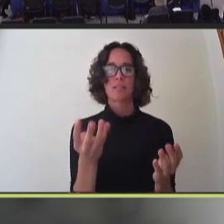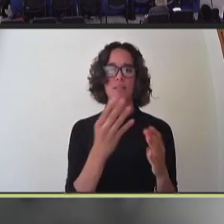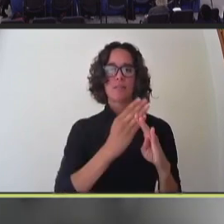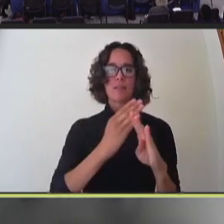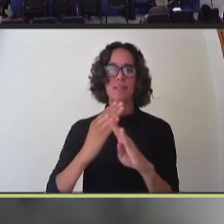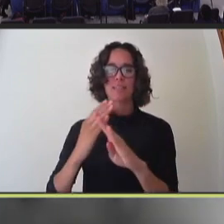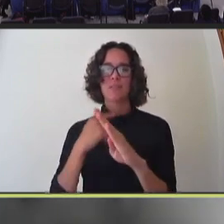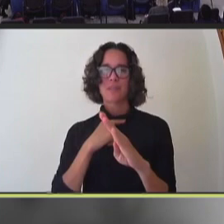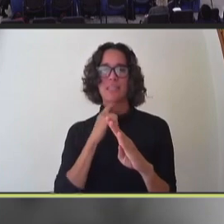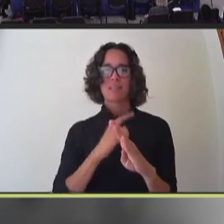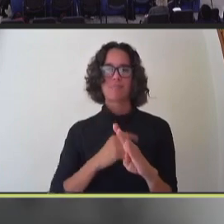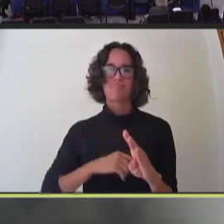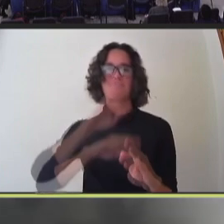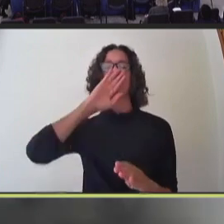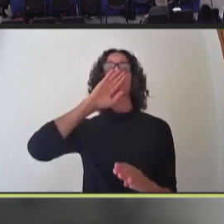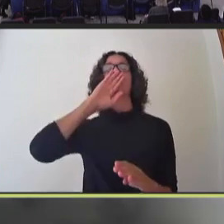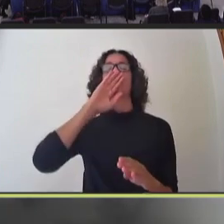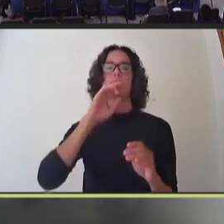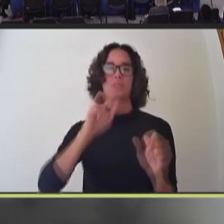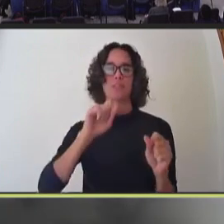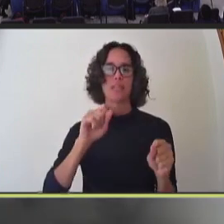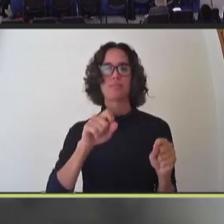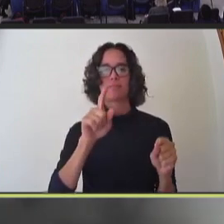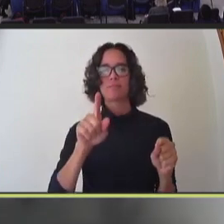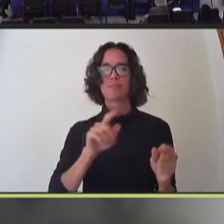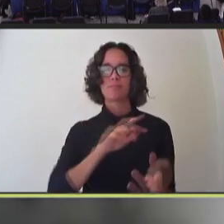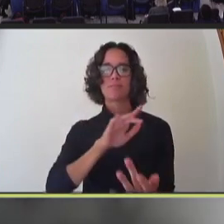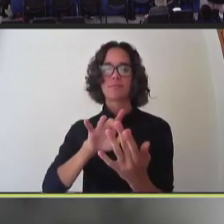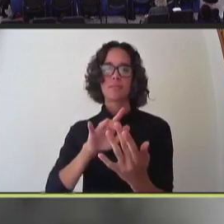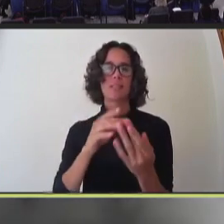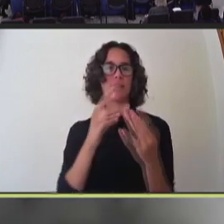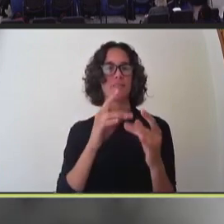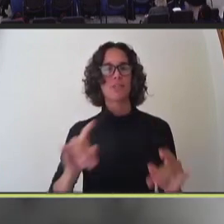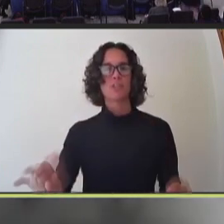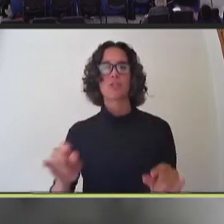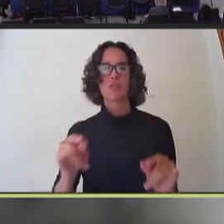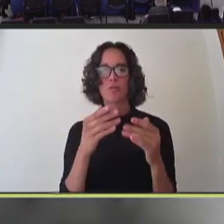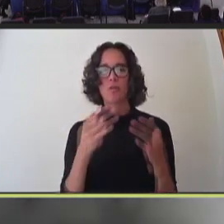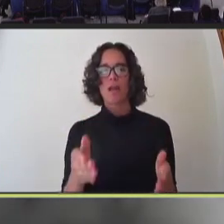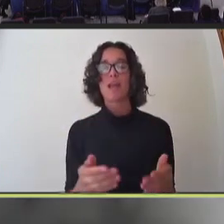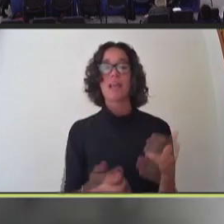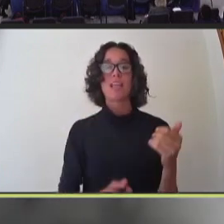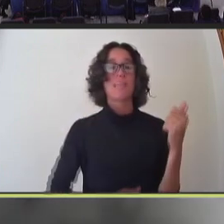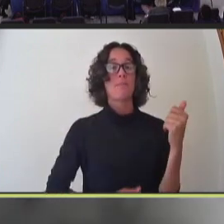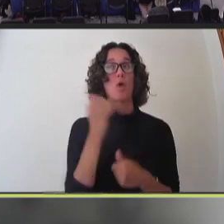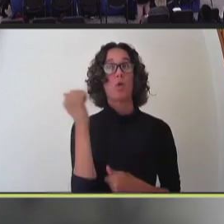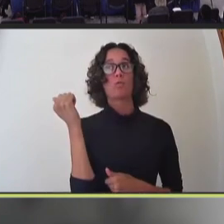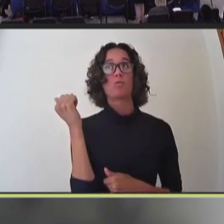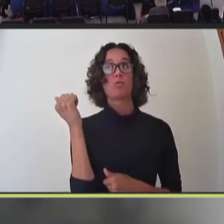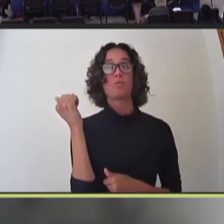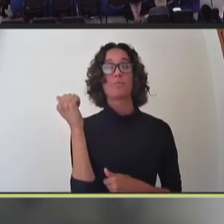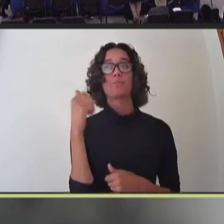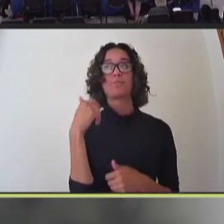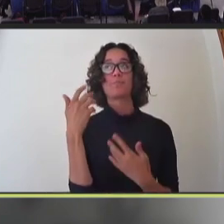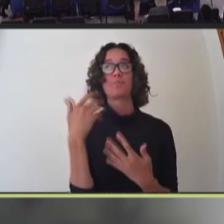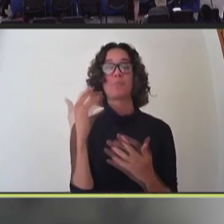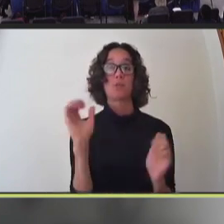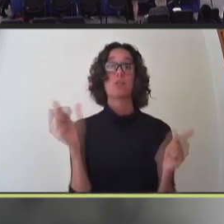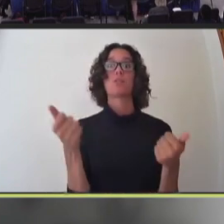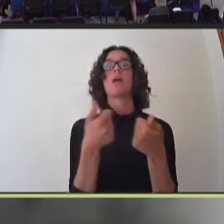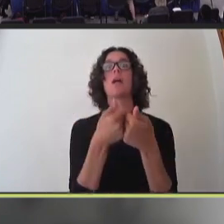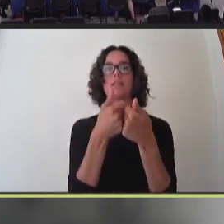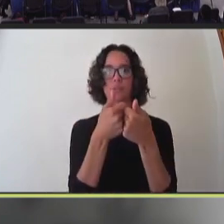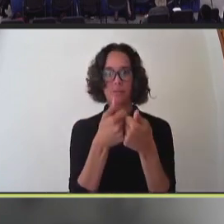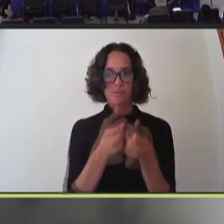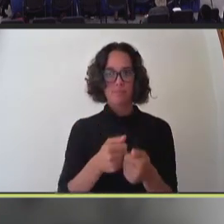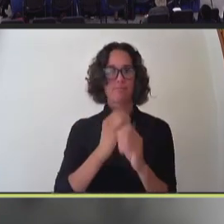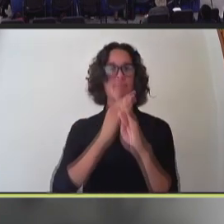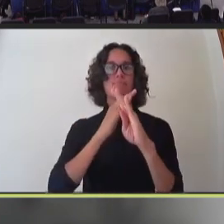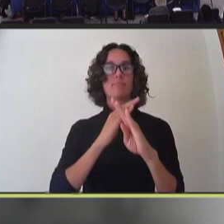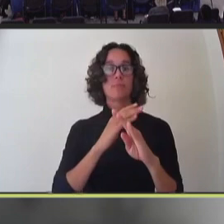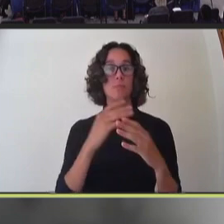being able to do so in an efficient way. And the most challenging aspect, truly, has been the